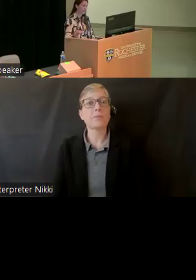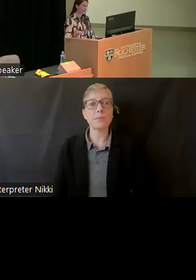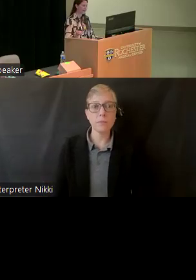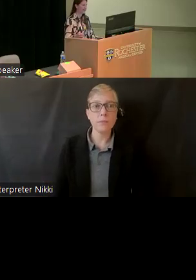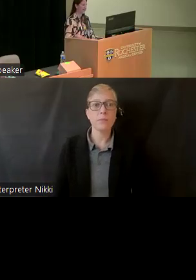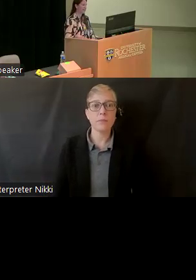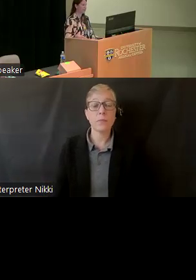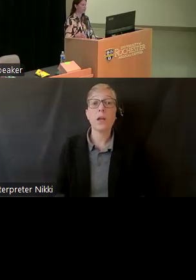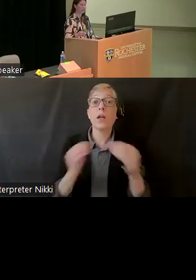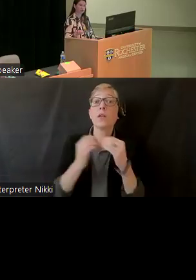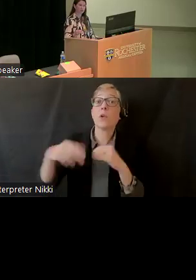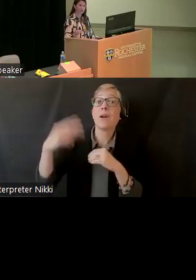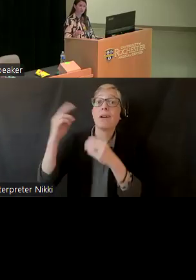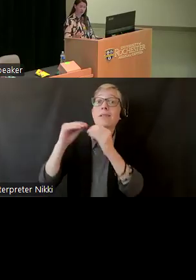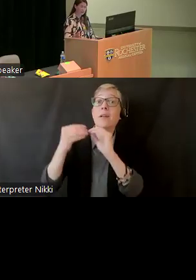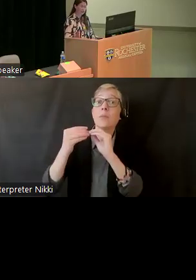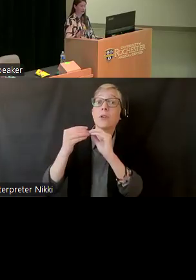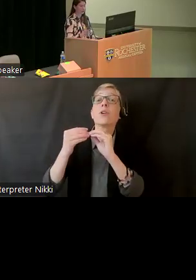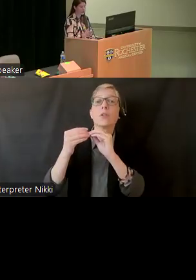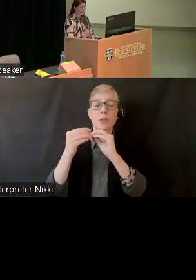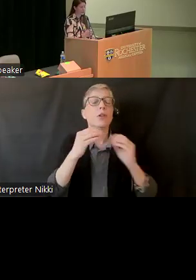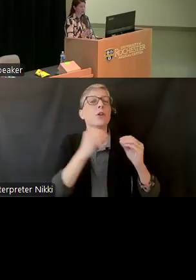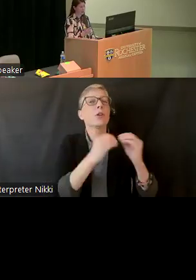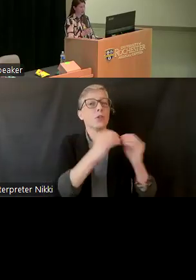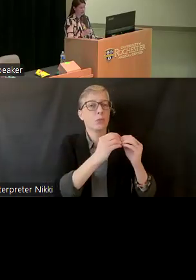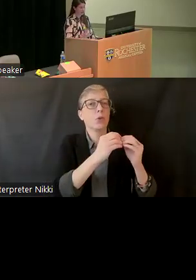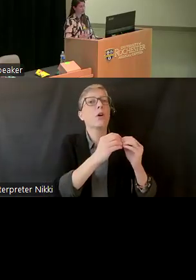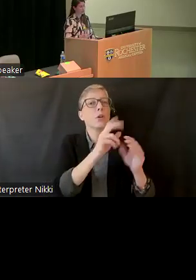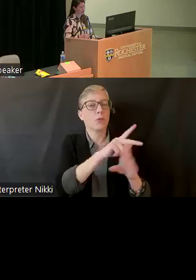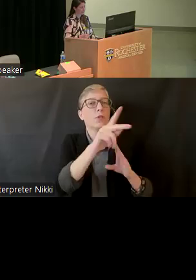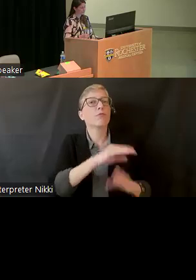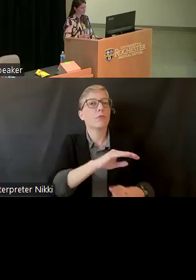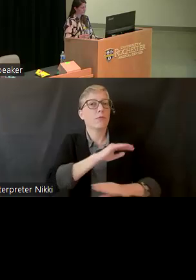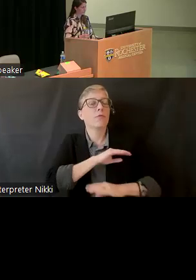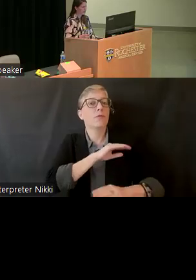more that indicates professional fulfillment the lower the number is indicating rates of burnout